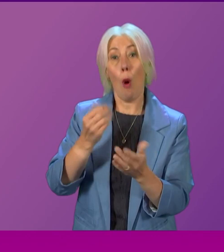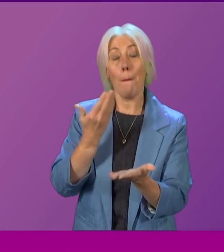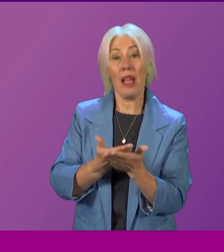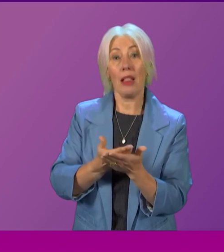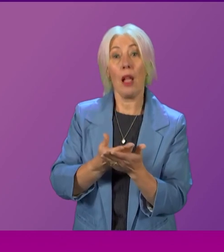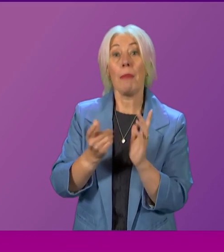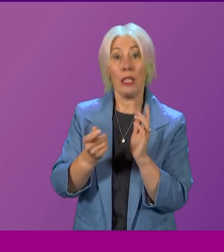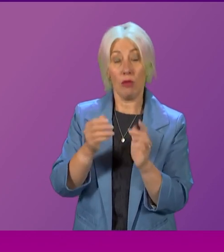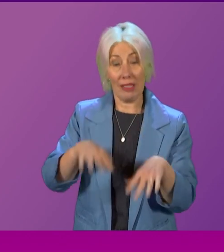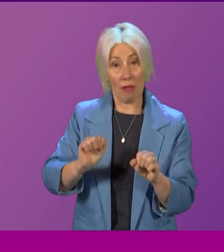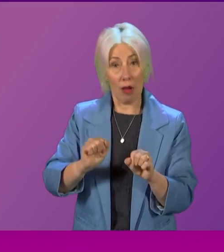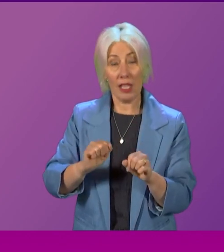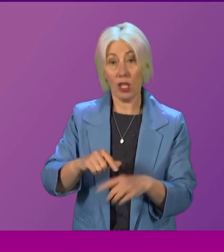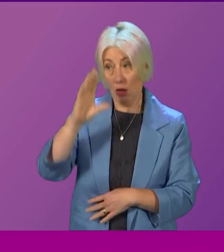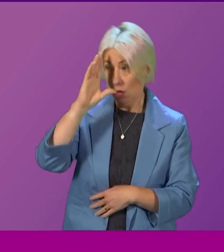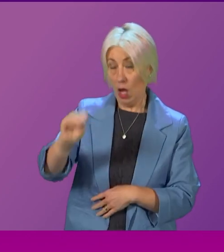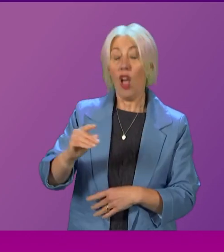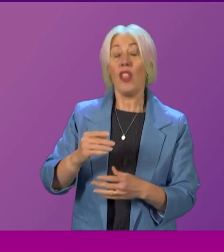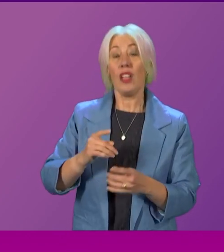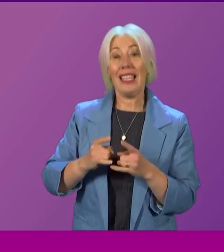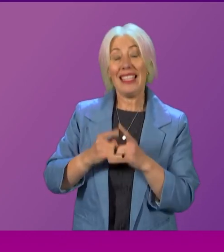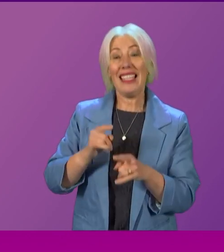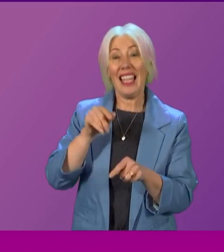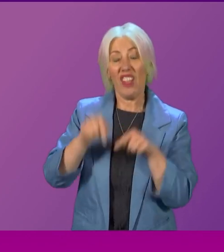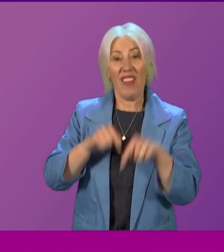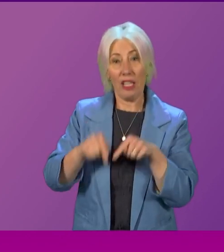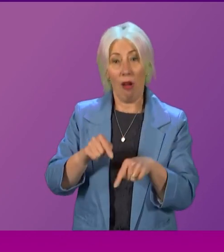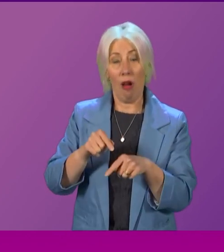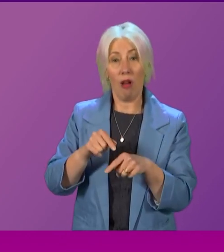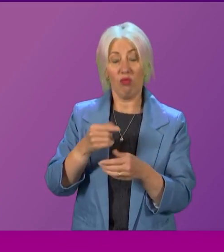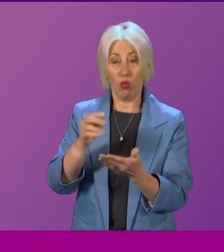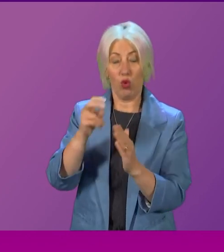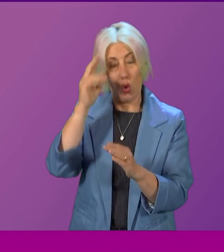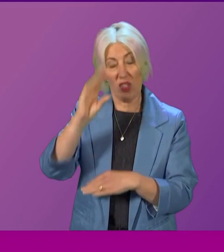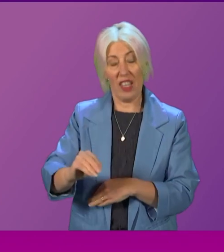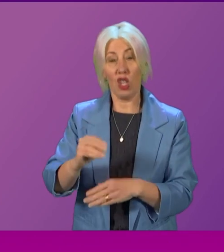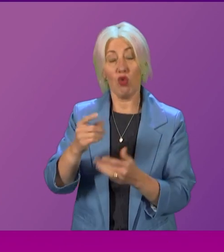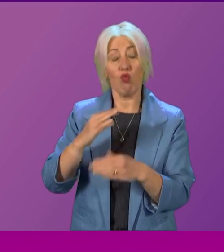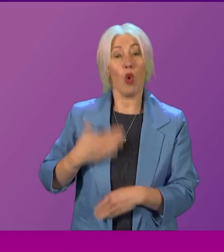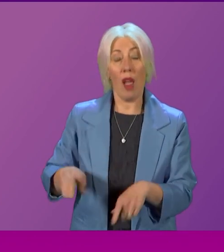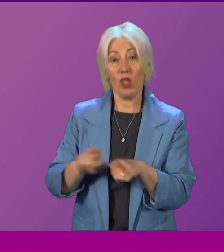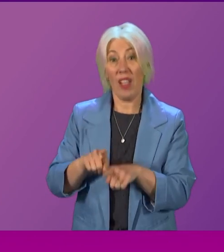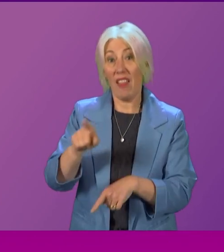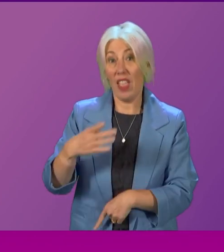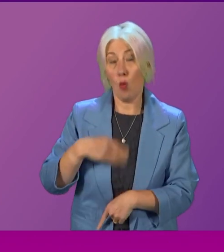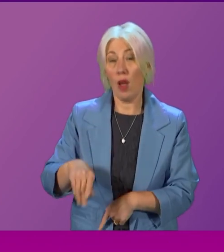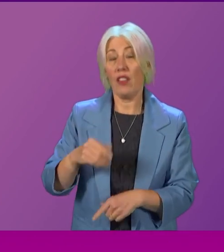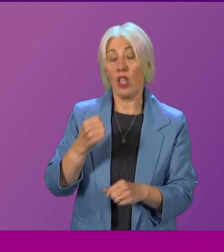amend the sex offender notification requirements to include notification about an application for a gender recognition certificate.